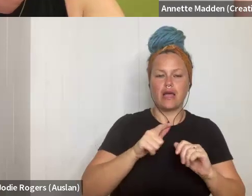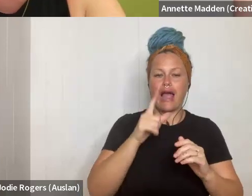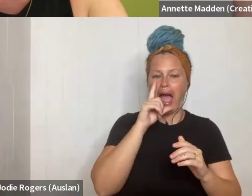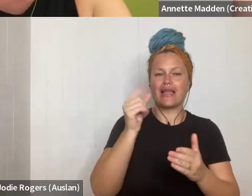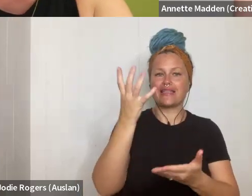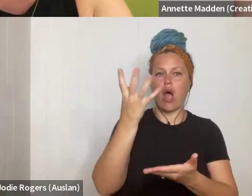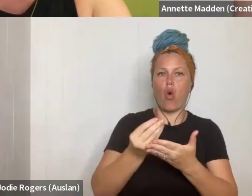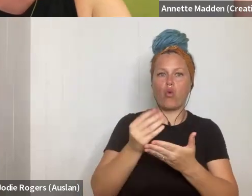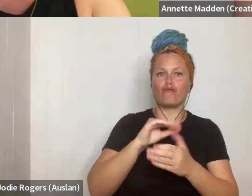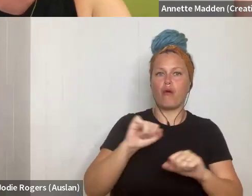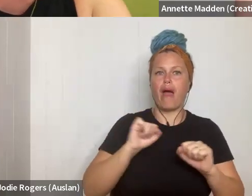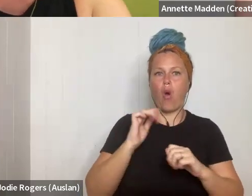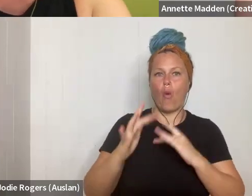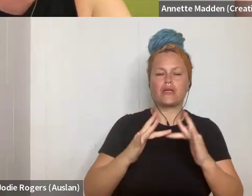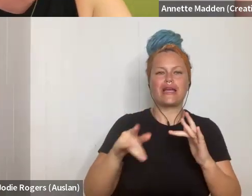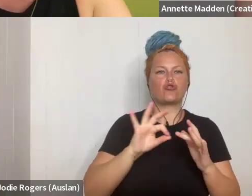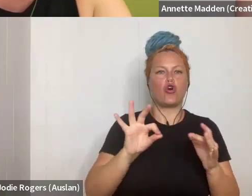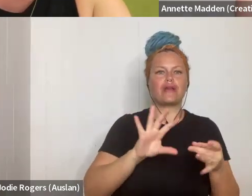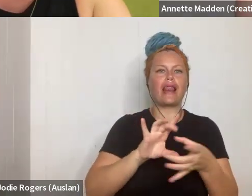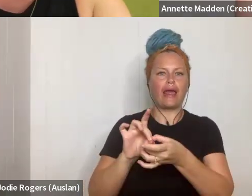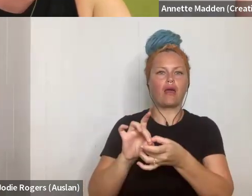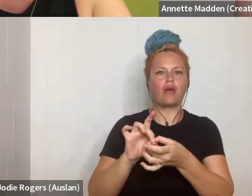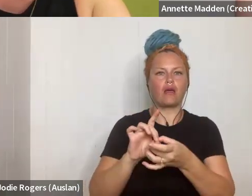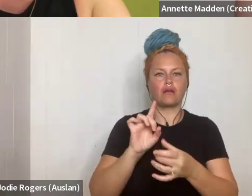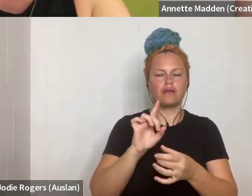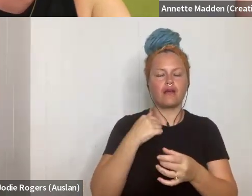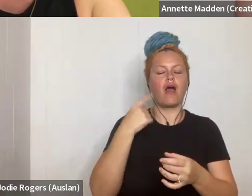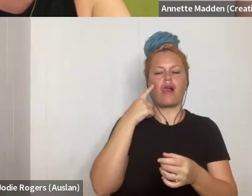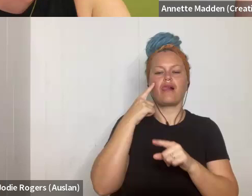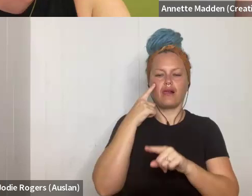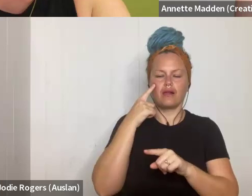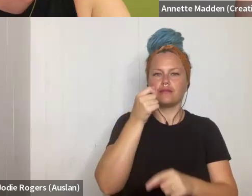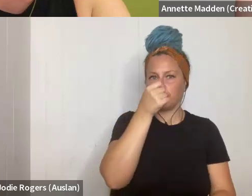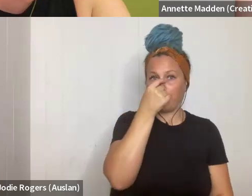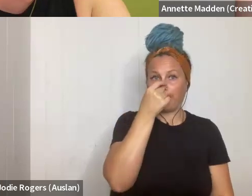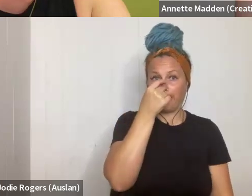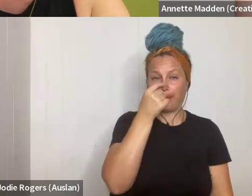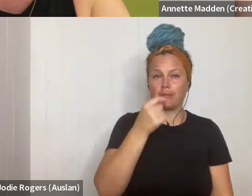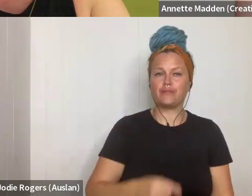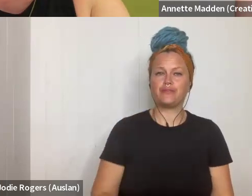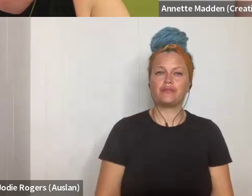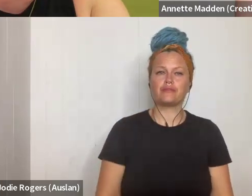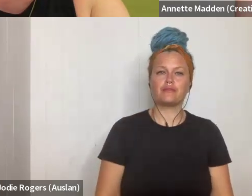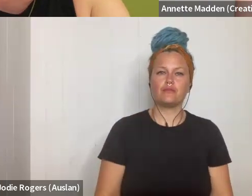. A sentinel